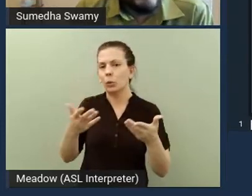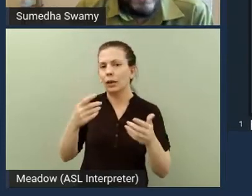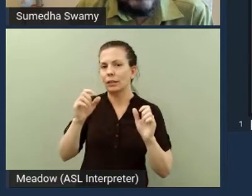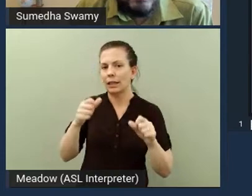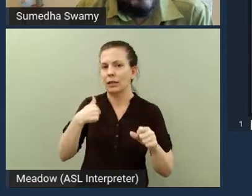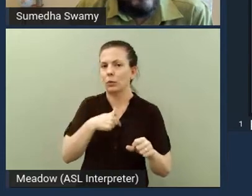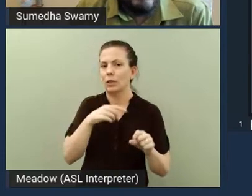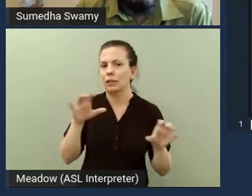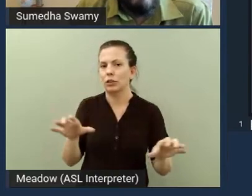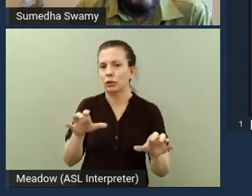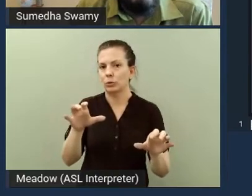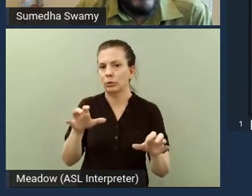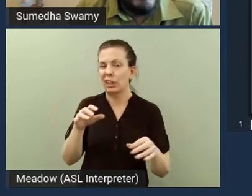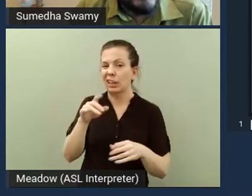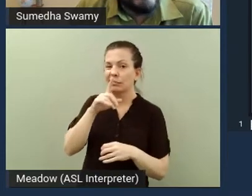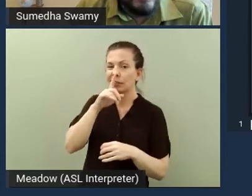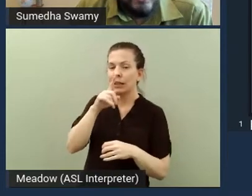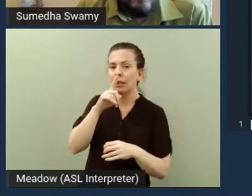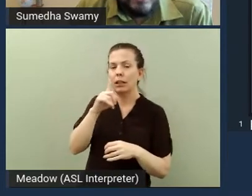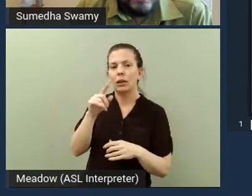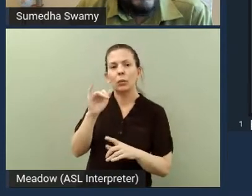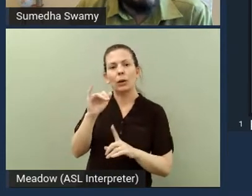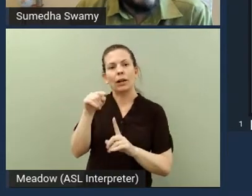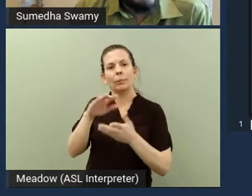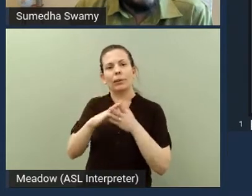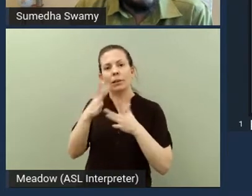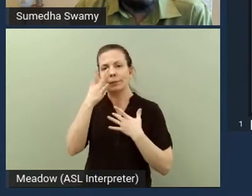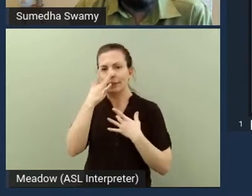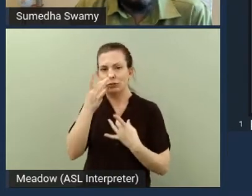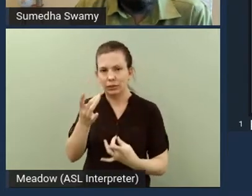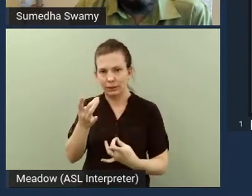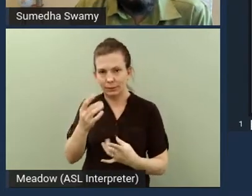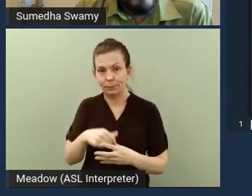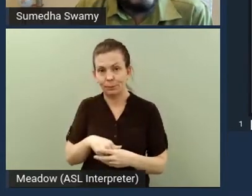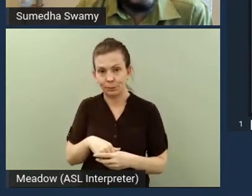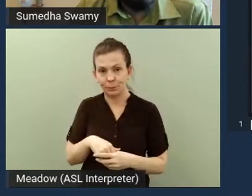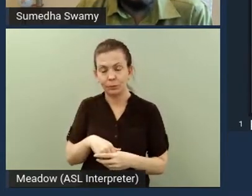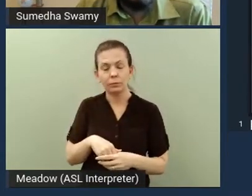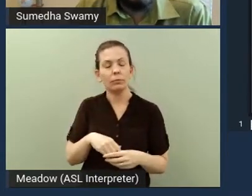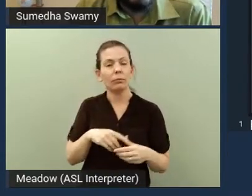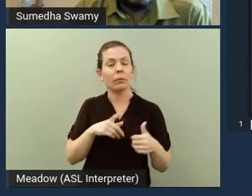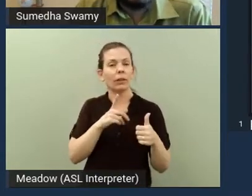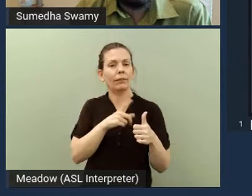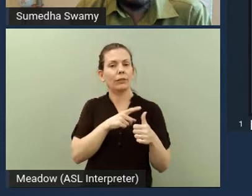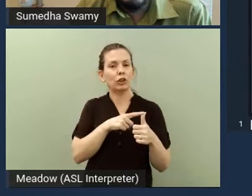So that's really where, where it gets really interesting. The first thing I'm going to do is,